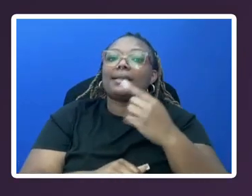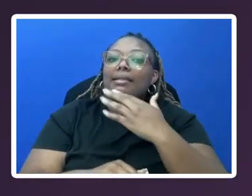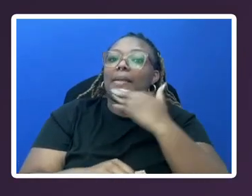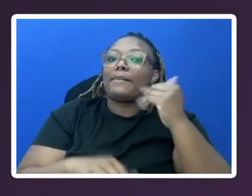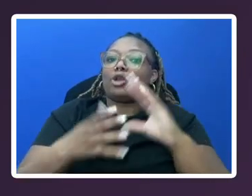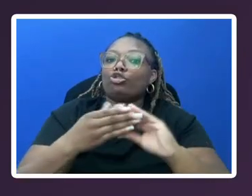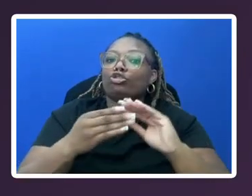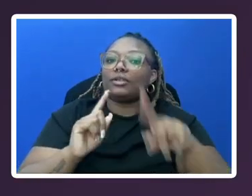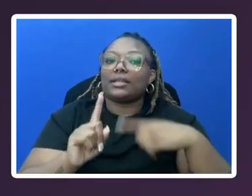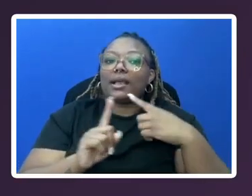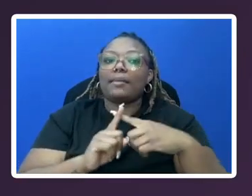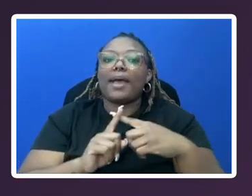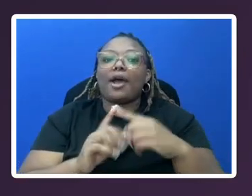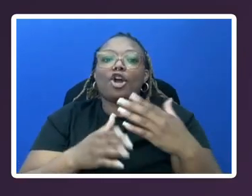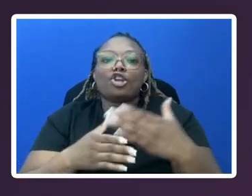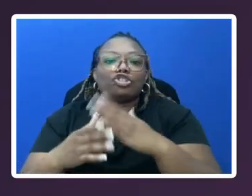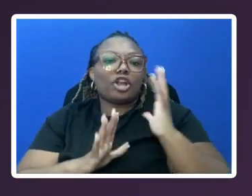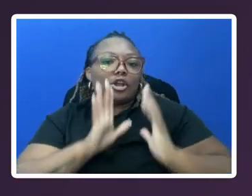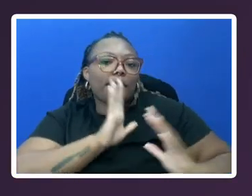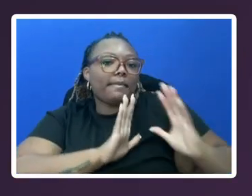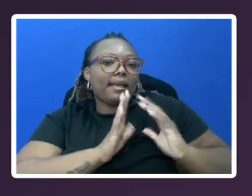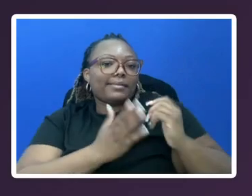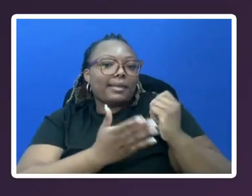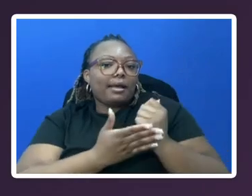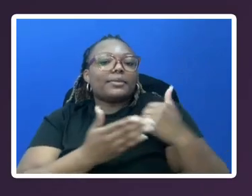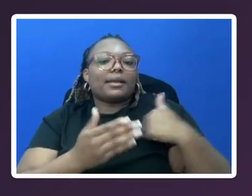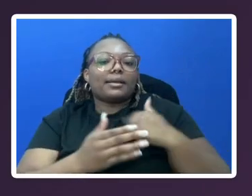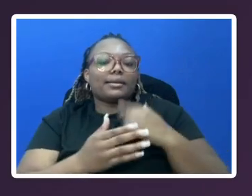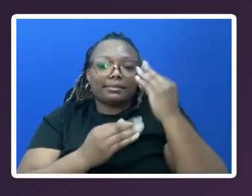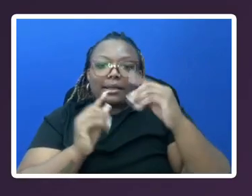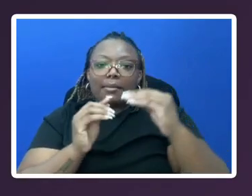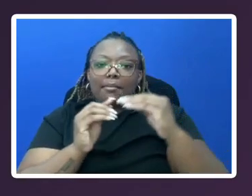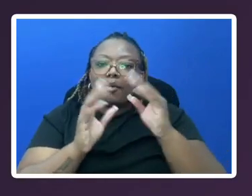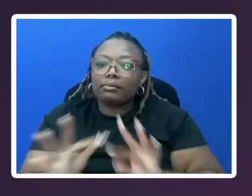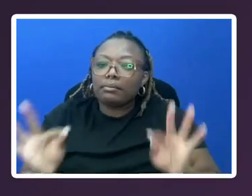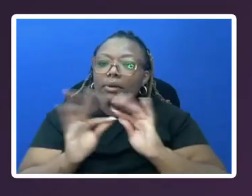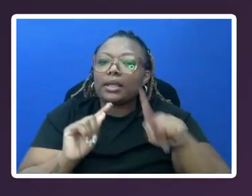past helps us think more critically about choices people have made in the past and